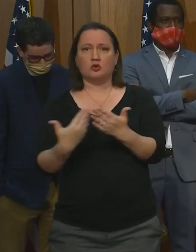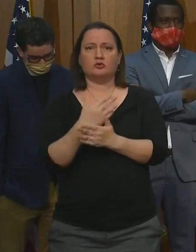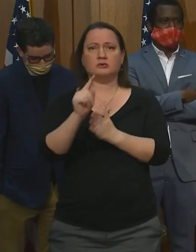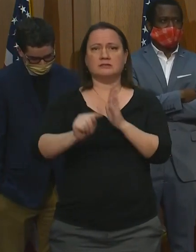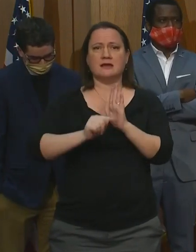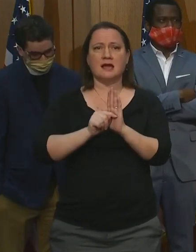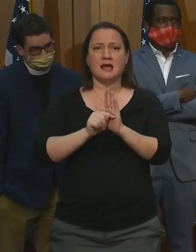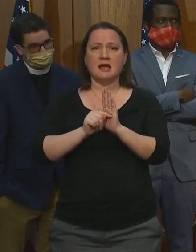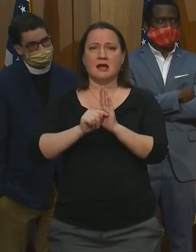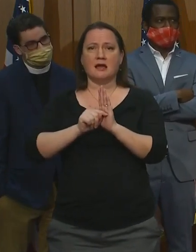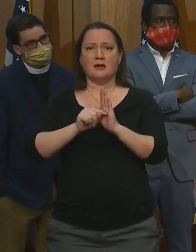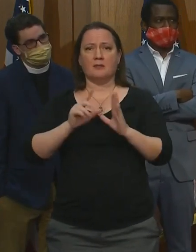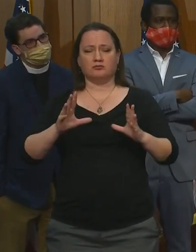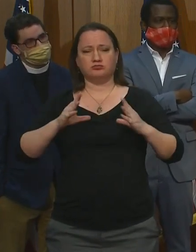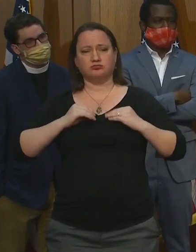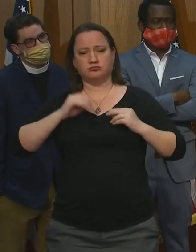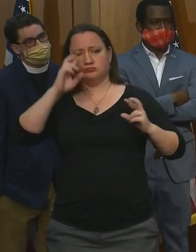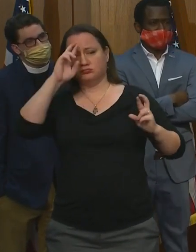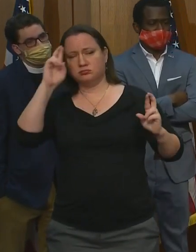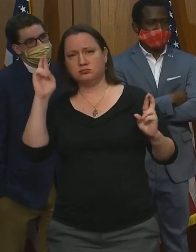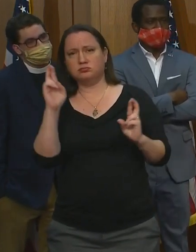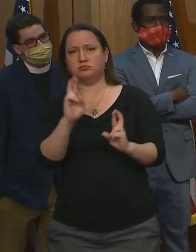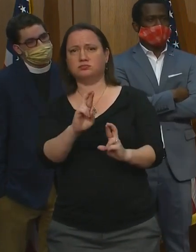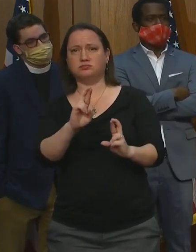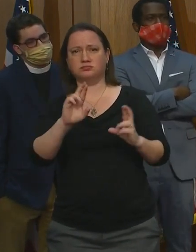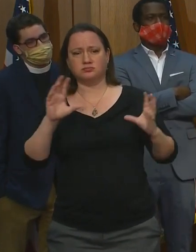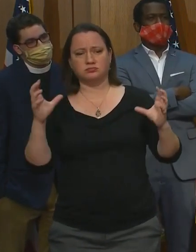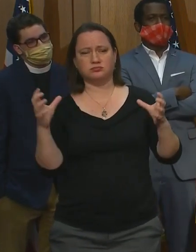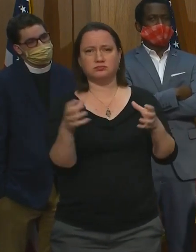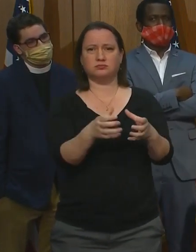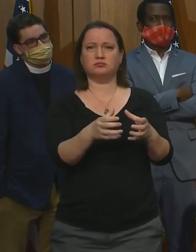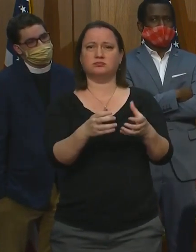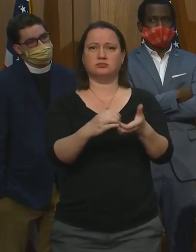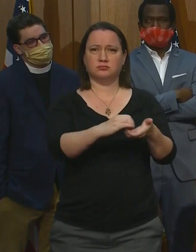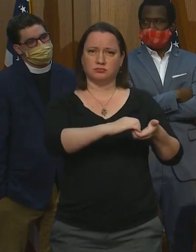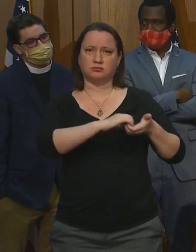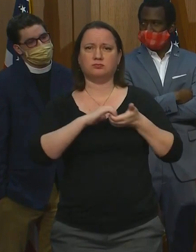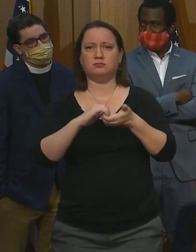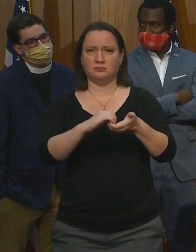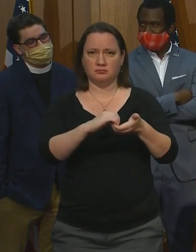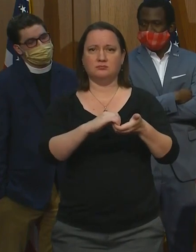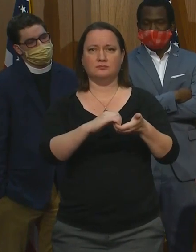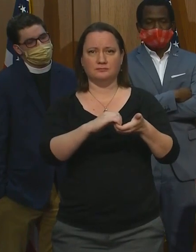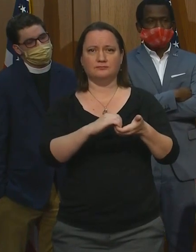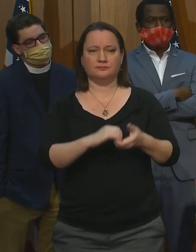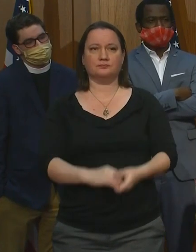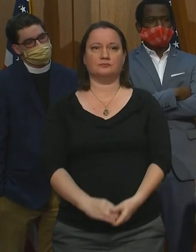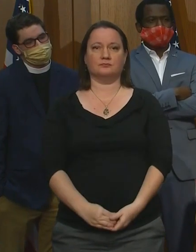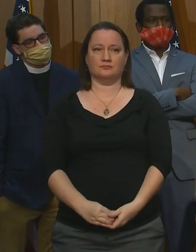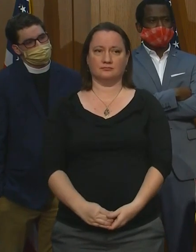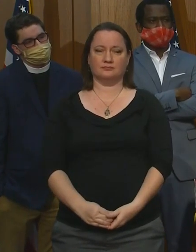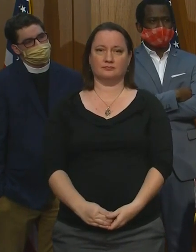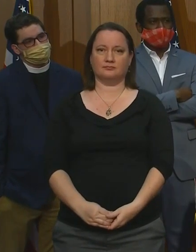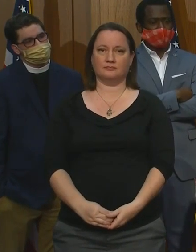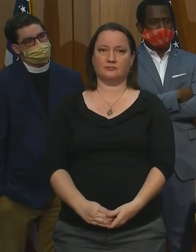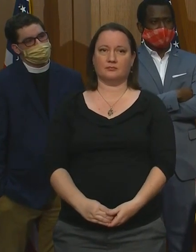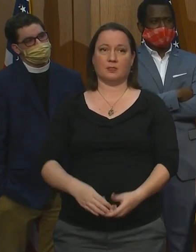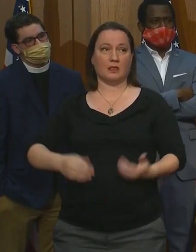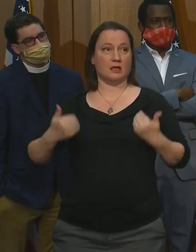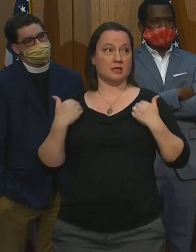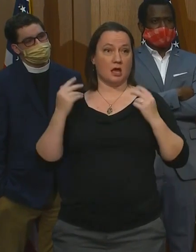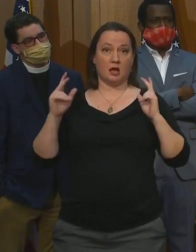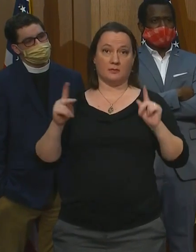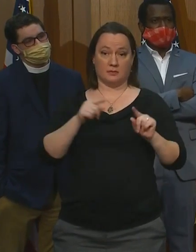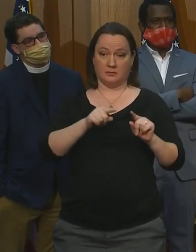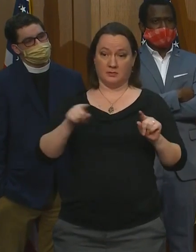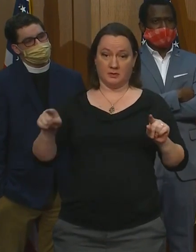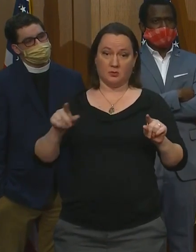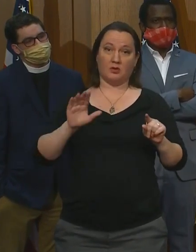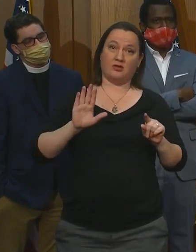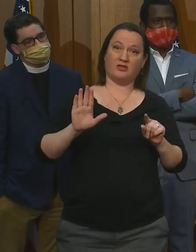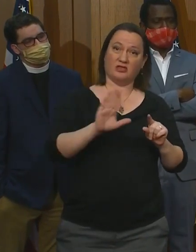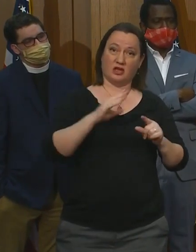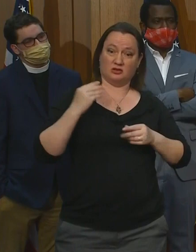ERA. OF ACCEPTANCE RESPECT AND